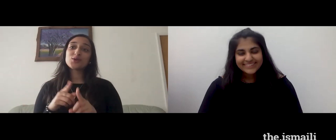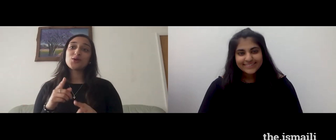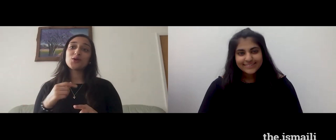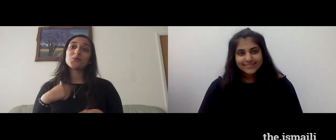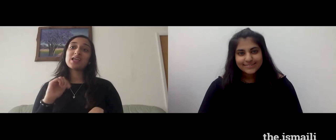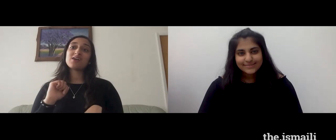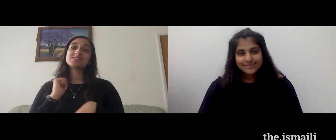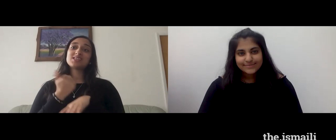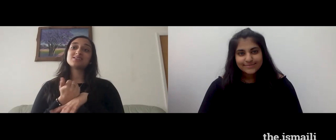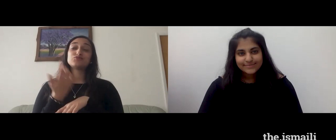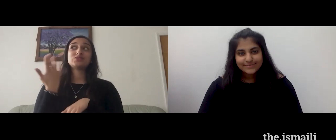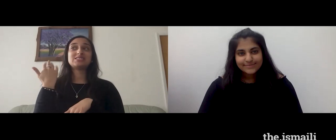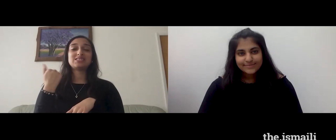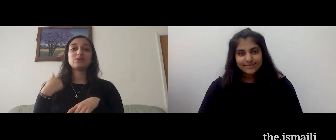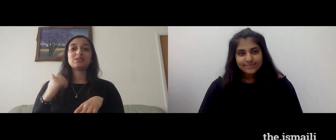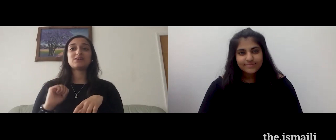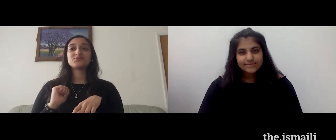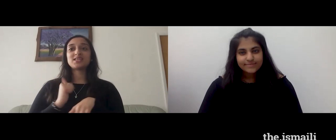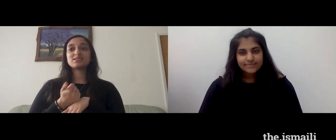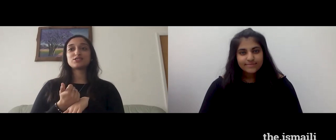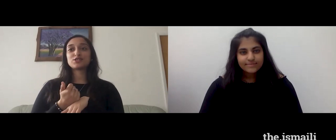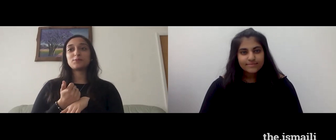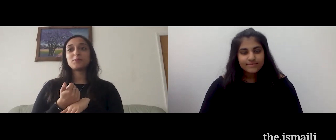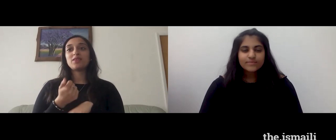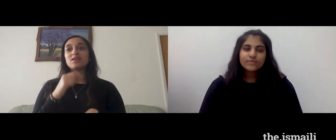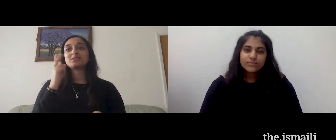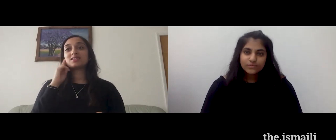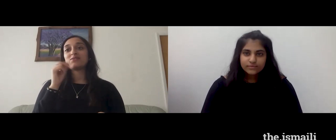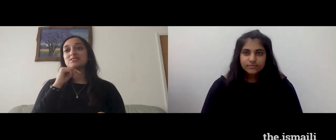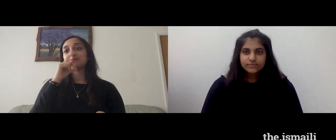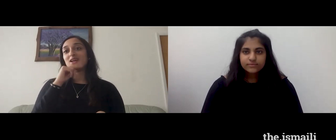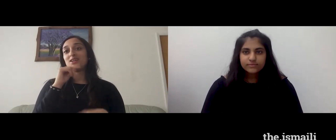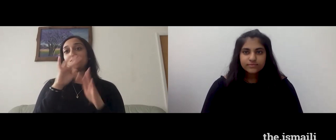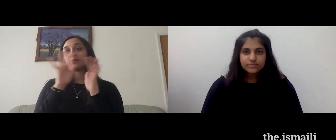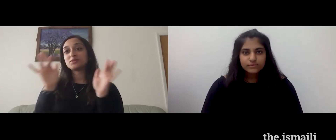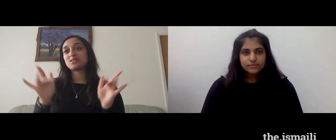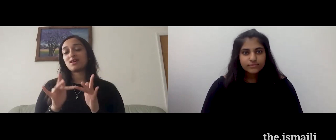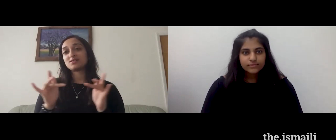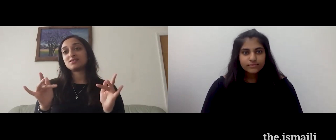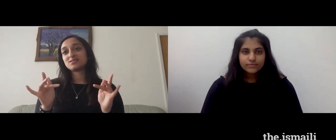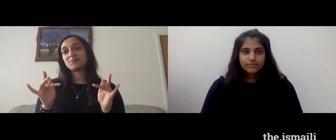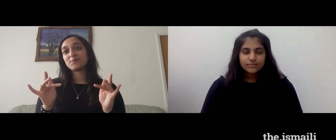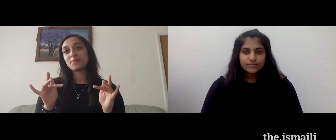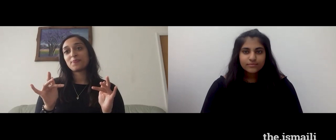Also recently we have set up a deaf Ismaili website